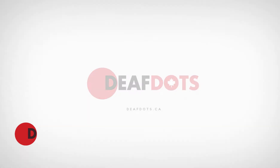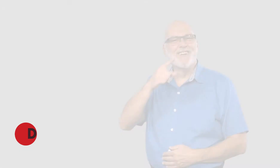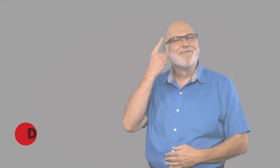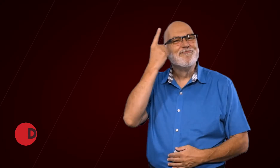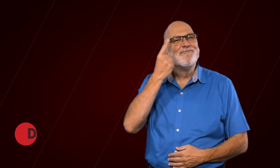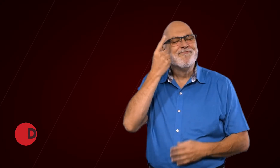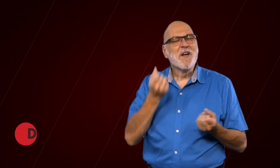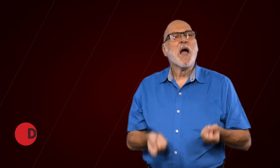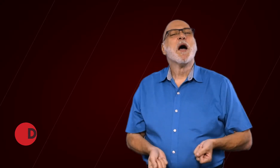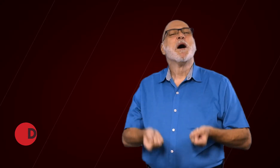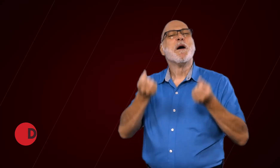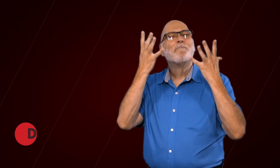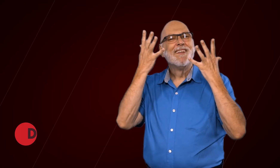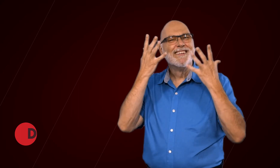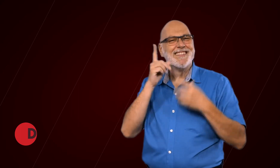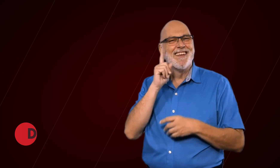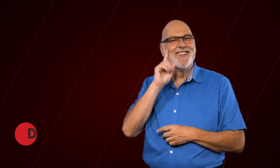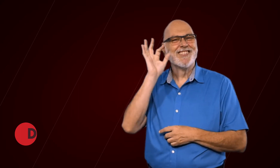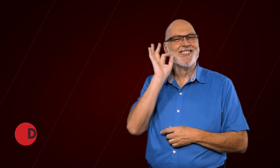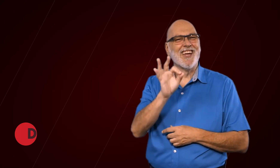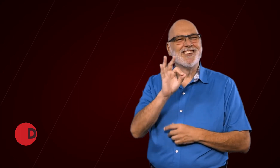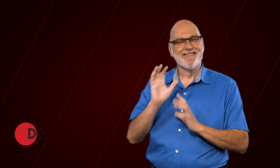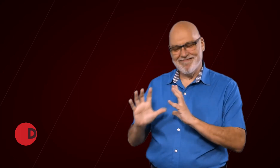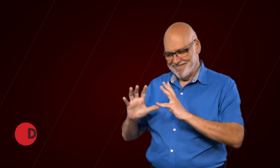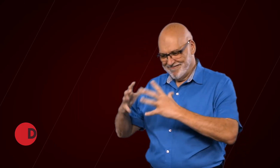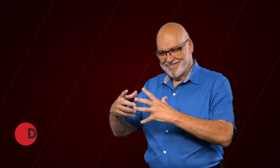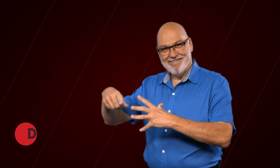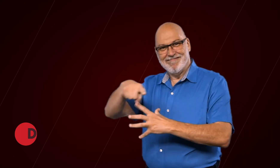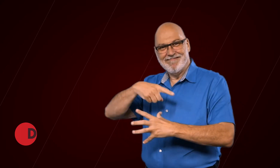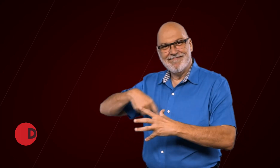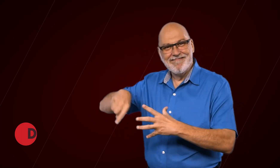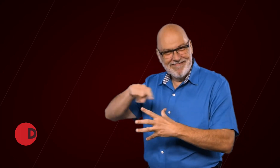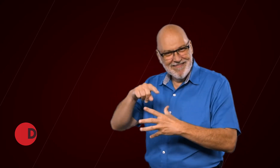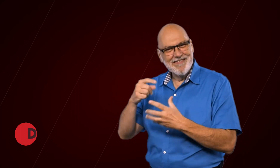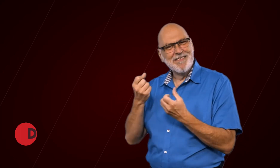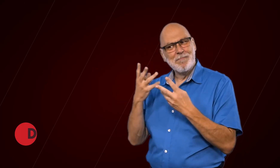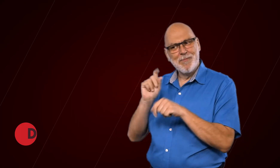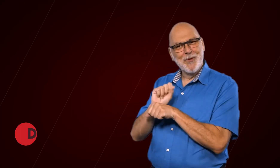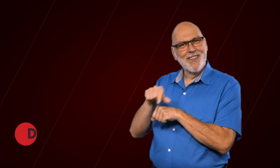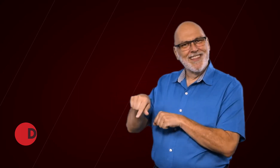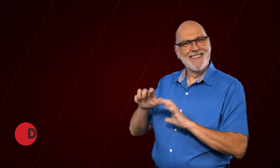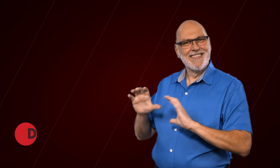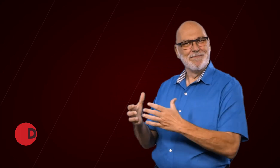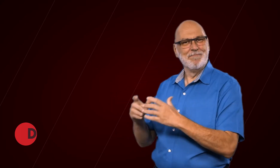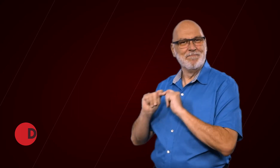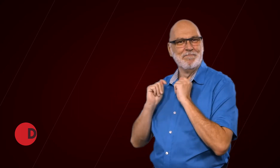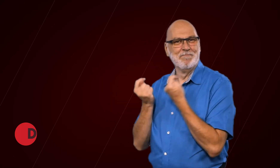[Anselmo]: Ever wondered how many people are on the DeafDots team?